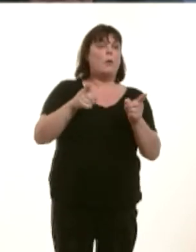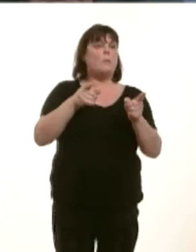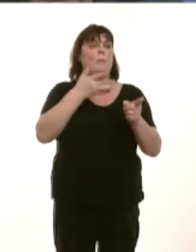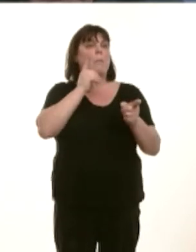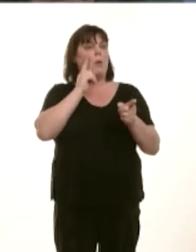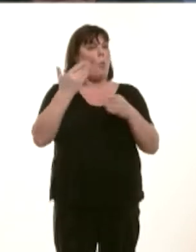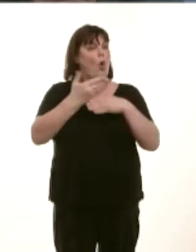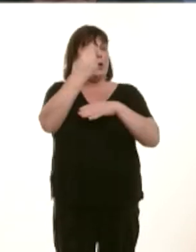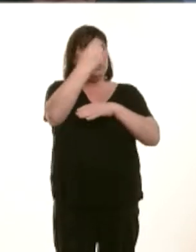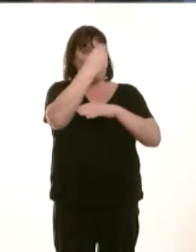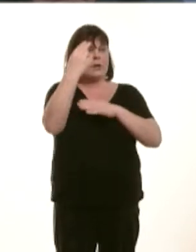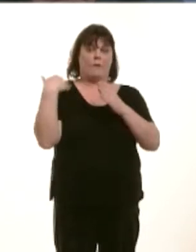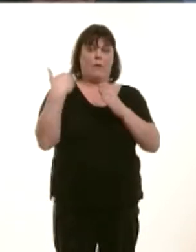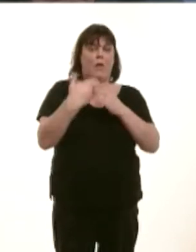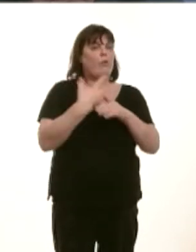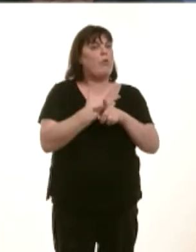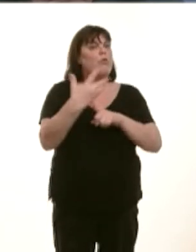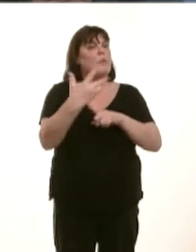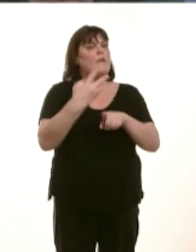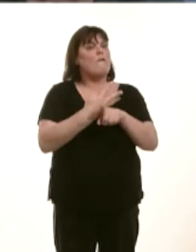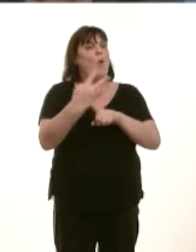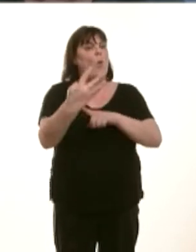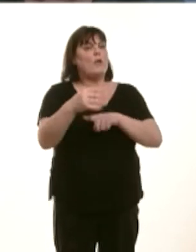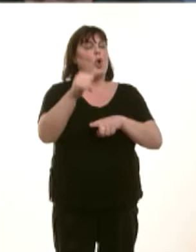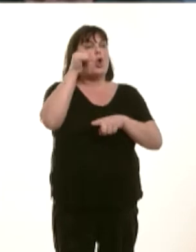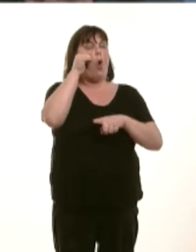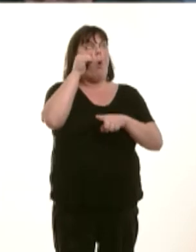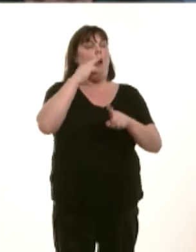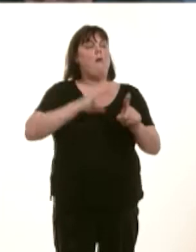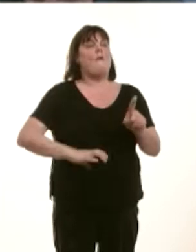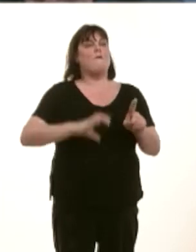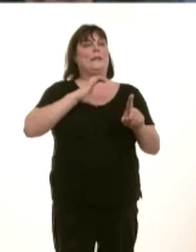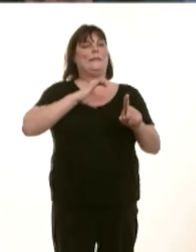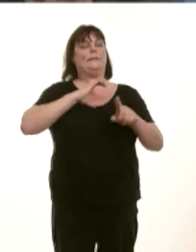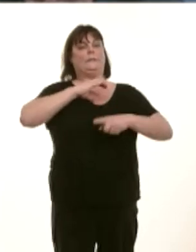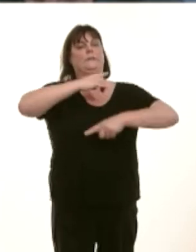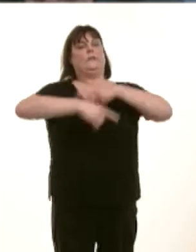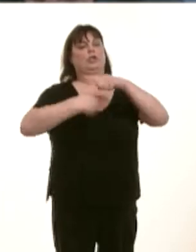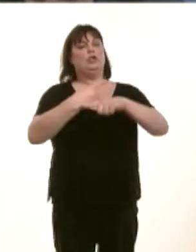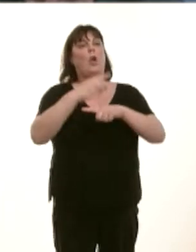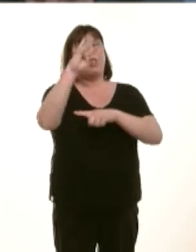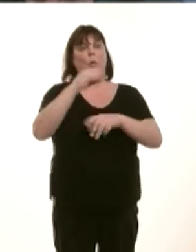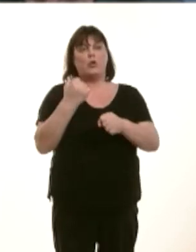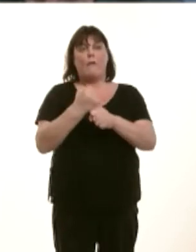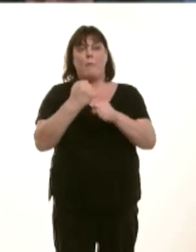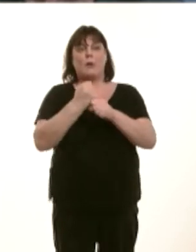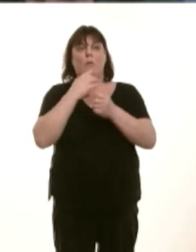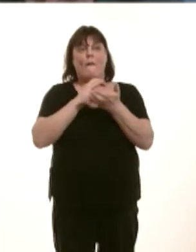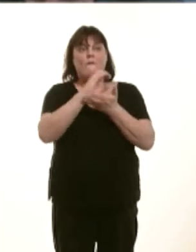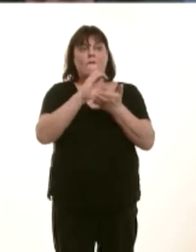crisis over the last three to four weeks could, ultimately, know that the Welsh Government is going to invest in their professionó. Andrew R.T. Davies: Let me put another question